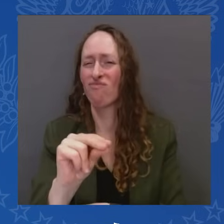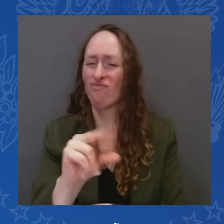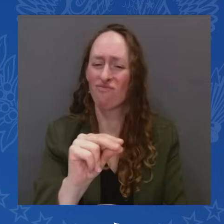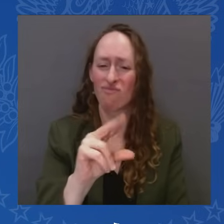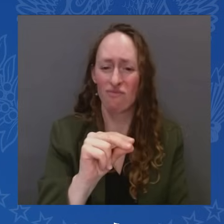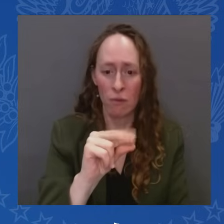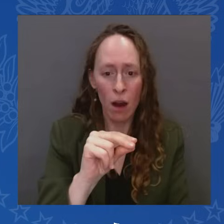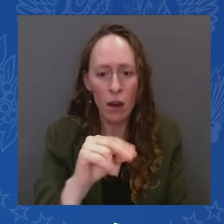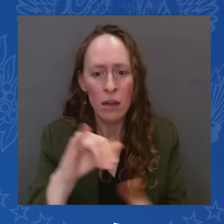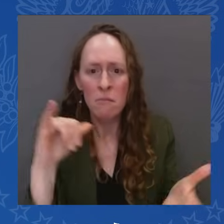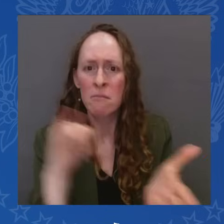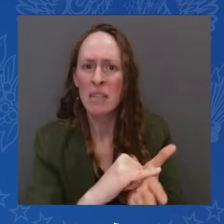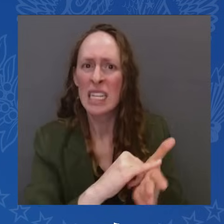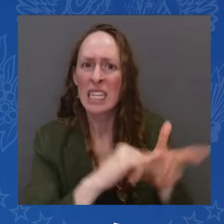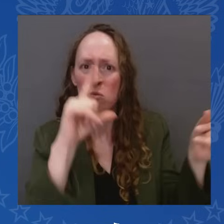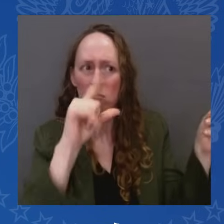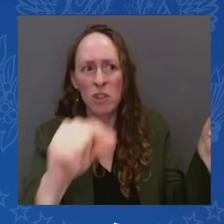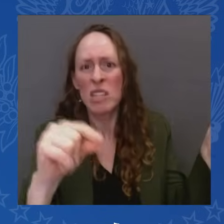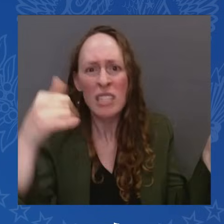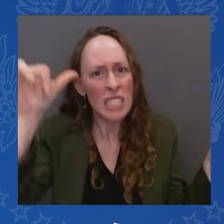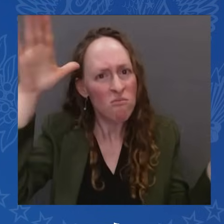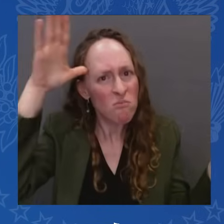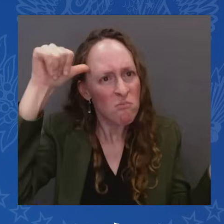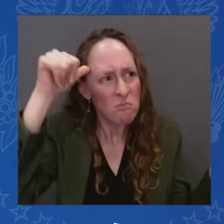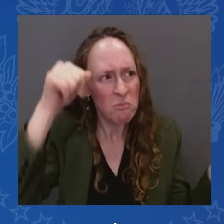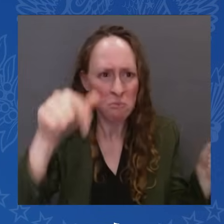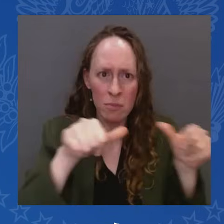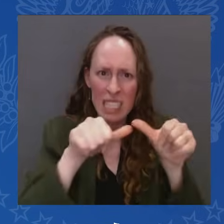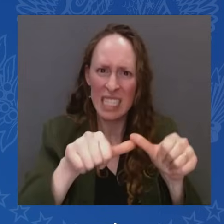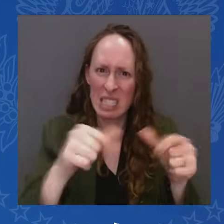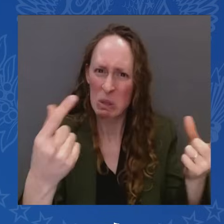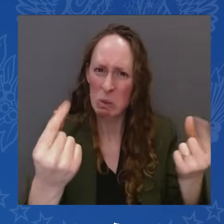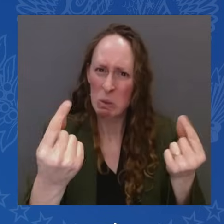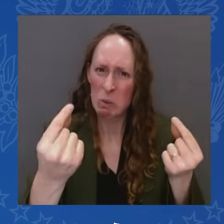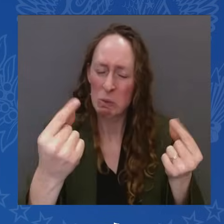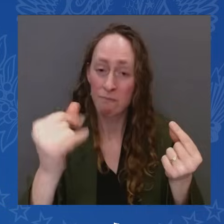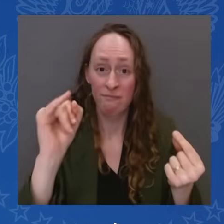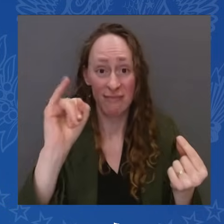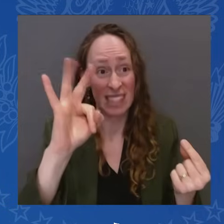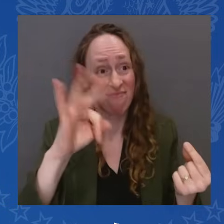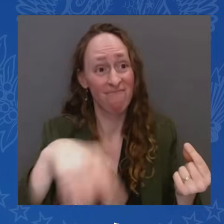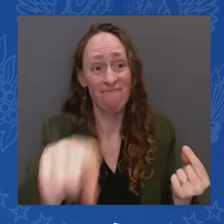at what point do you say to Ukraine, as a friend, that it is perhaps time to start looking at peace talks?